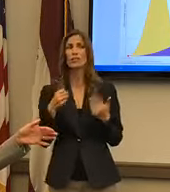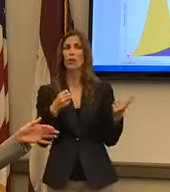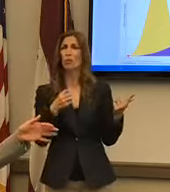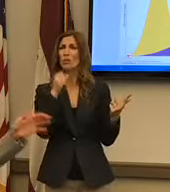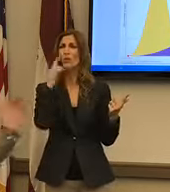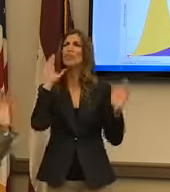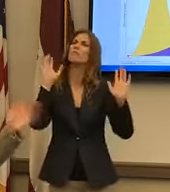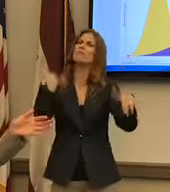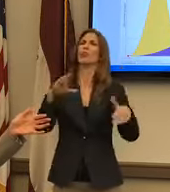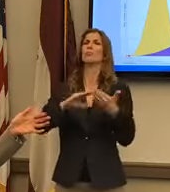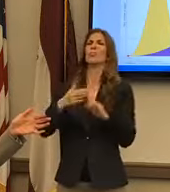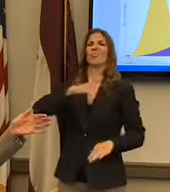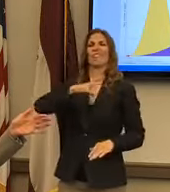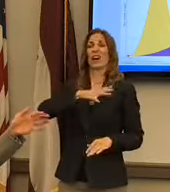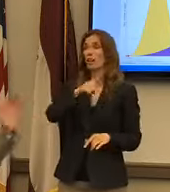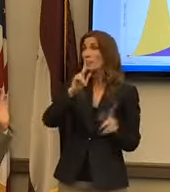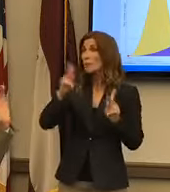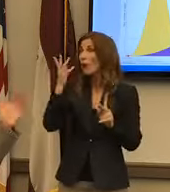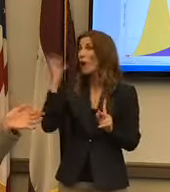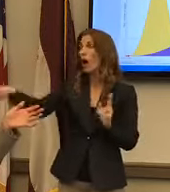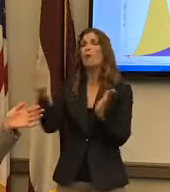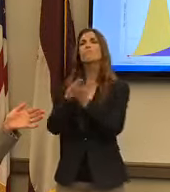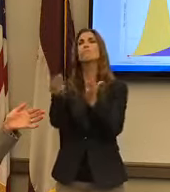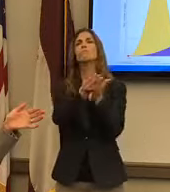everyone who's out there shopping and thinking it's fine for them to be out